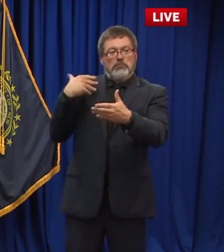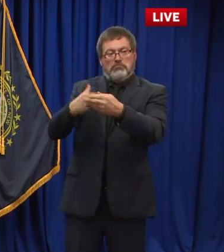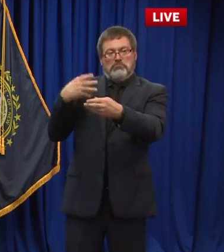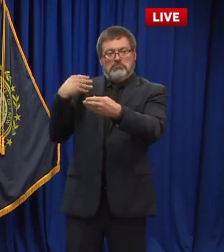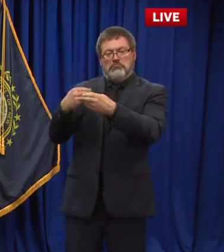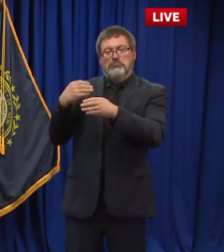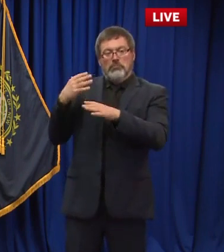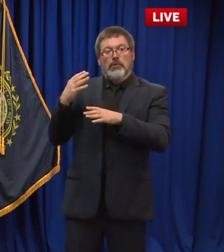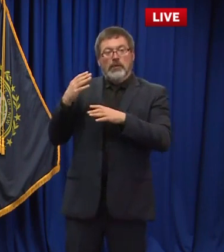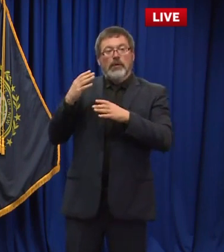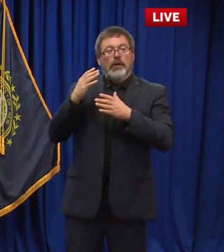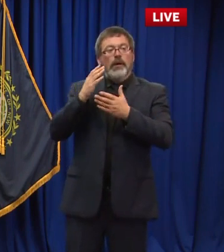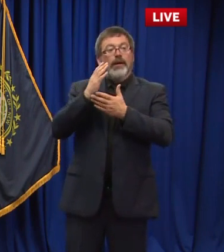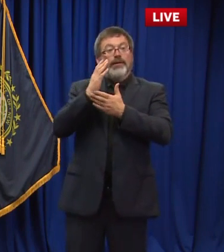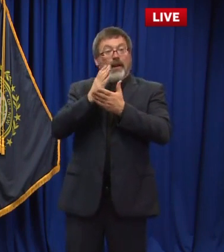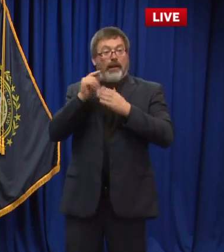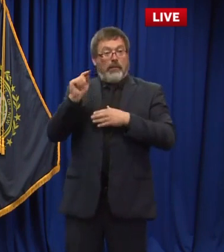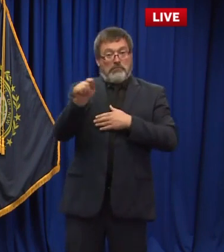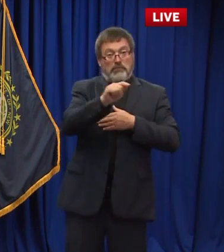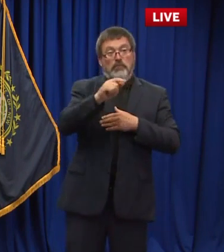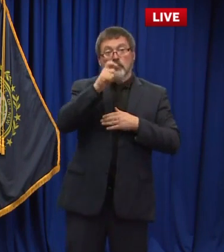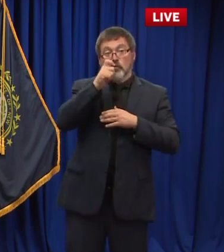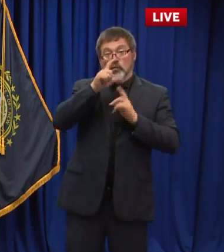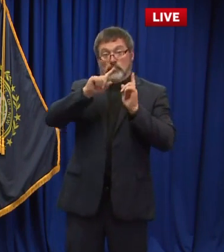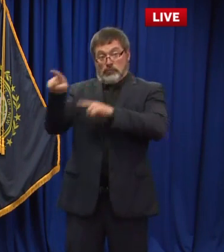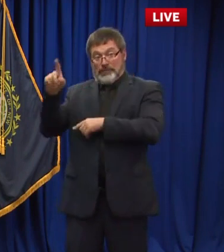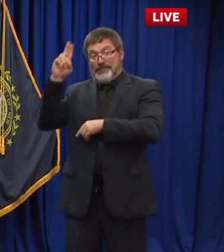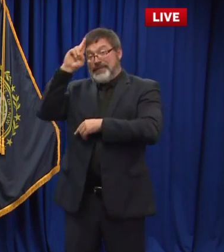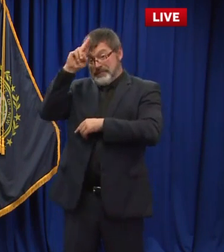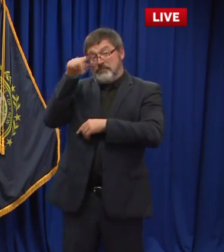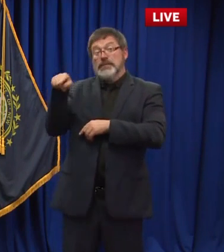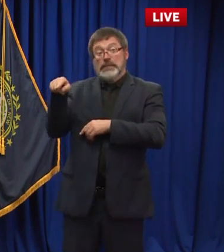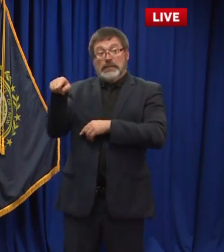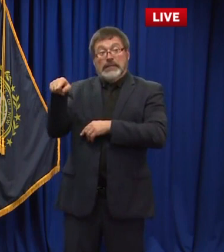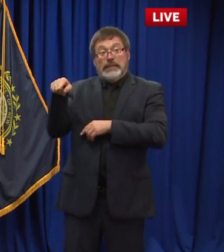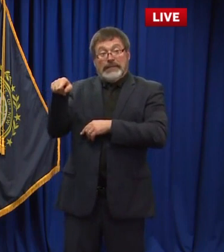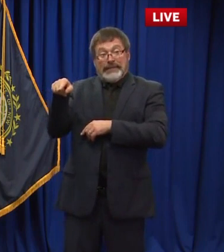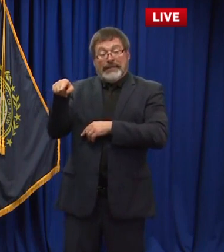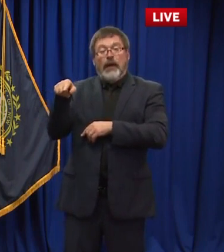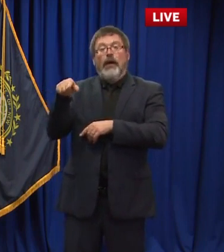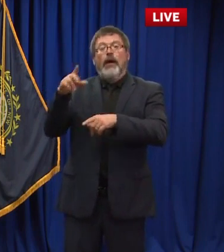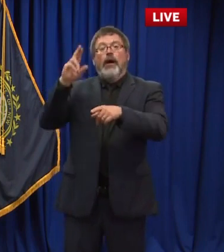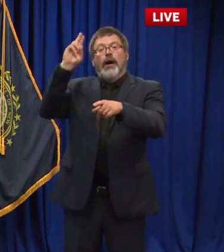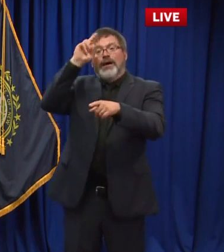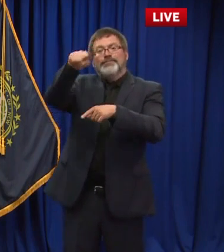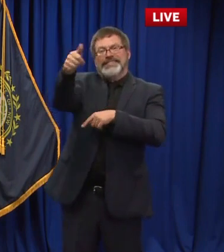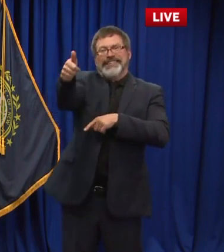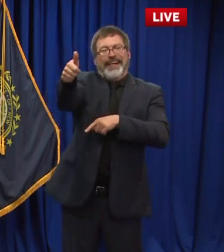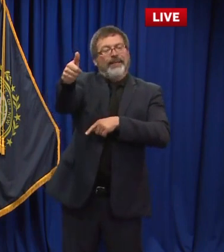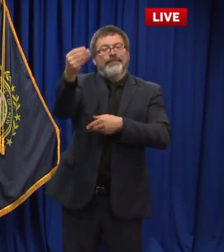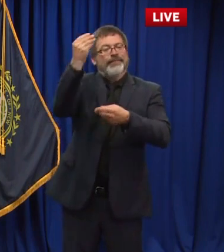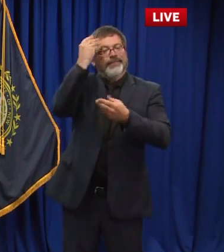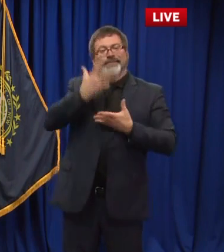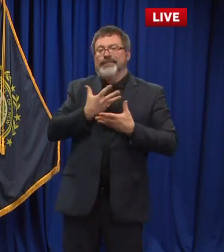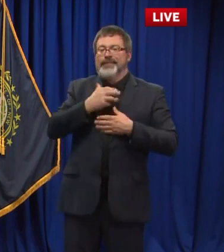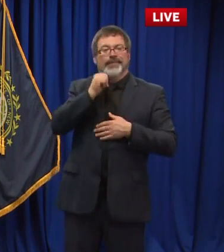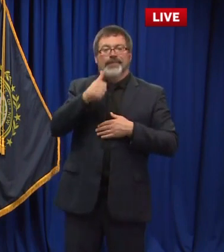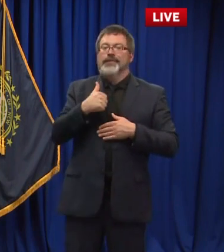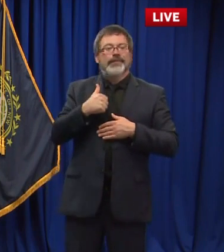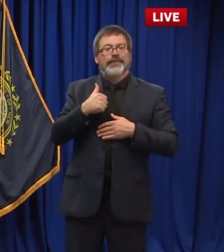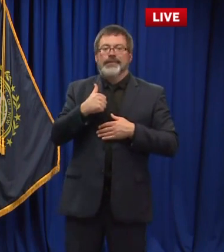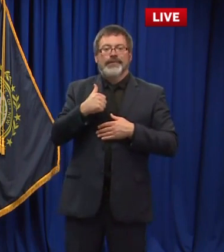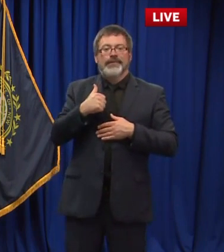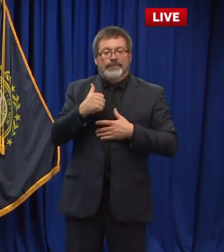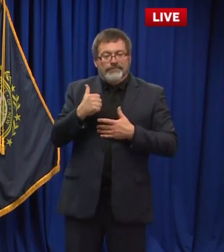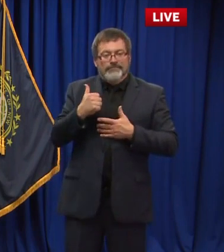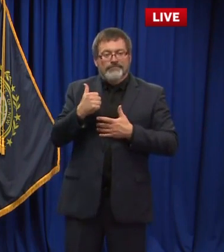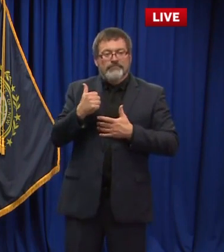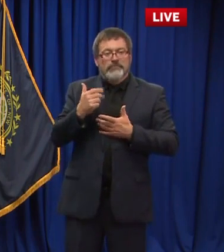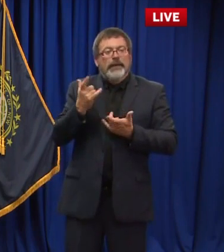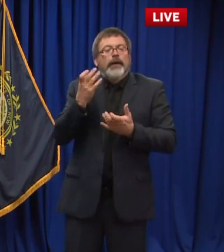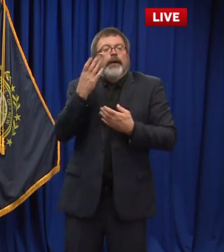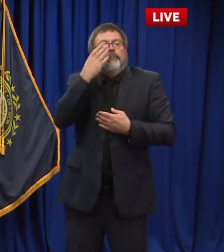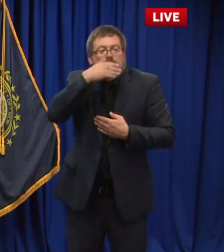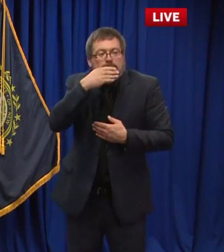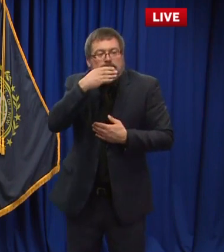INDIVIDUALS WHO MAY HAVE BEEN HOSPITALIZED AFTER THEY WERE INITIALLY REPORTED US WERE NOT ALWAYS CAPTURED IN SOME OF THE DAILY REPORTS WE HAVE GIVEN.